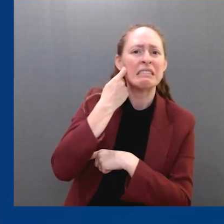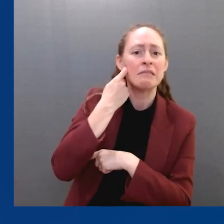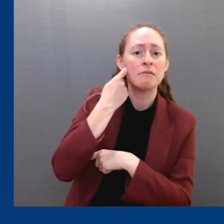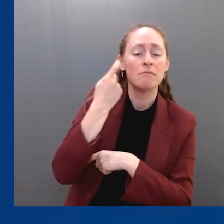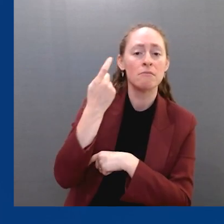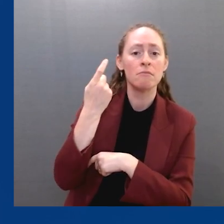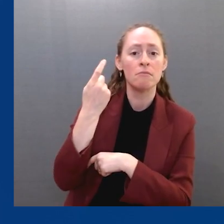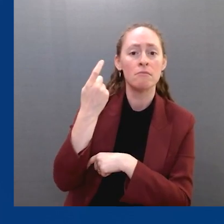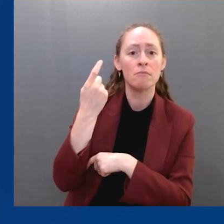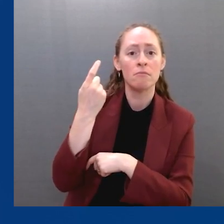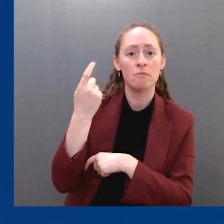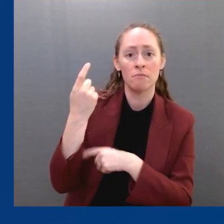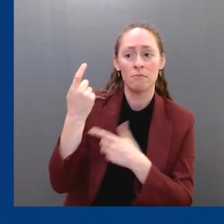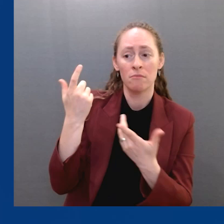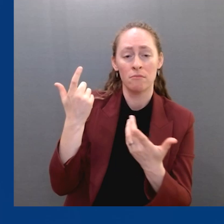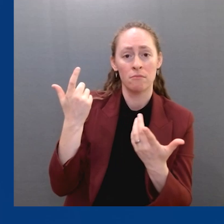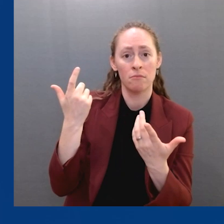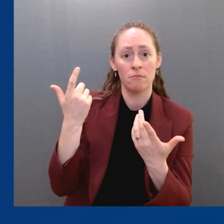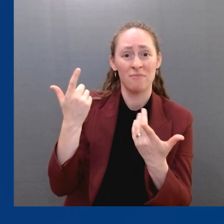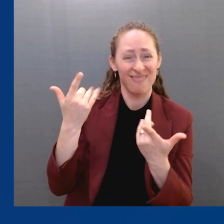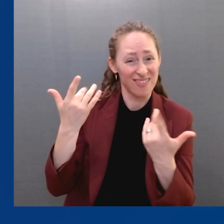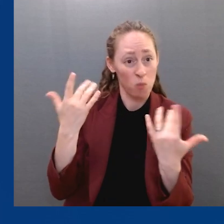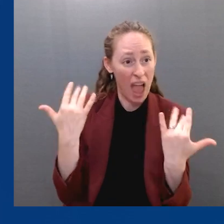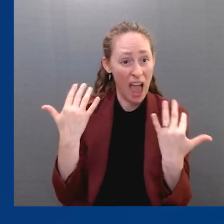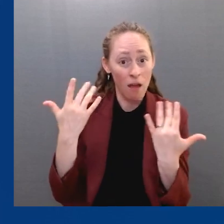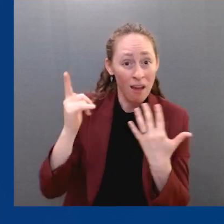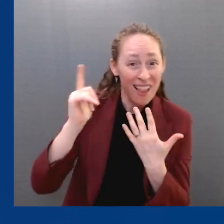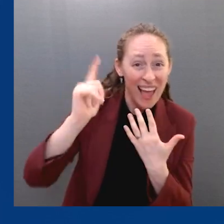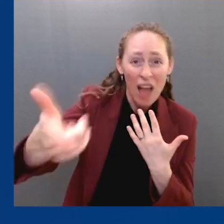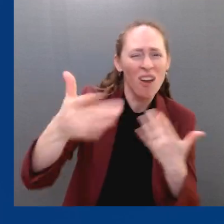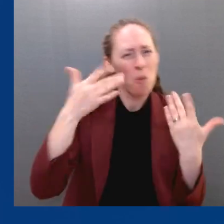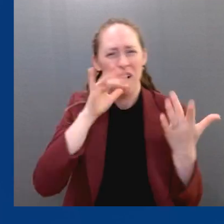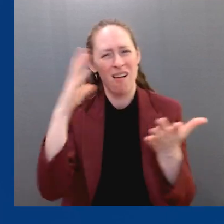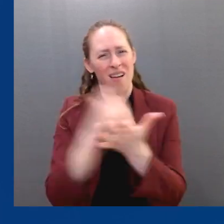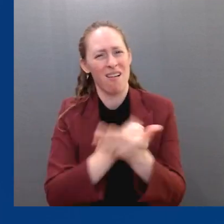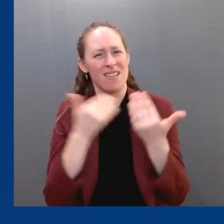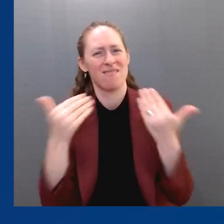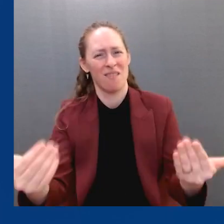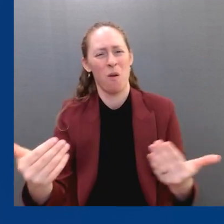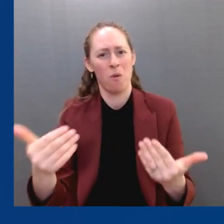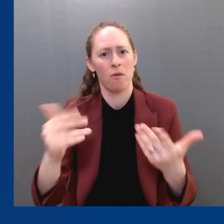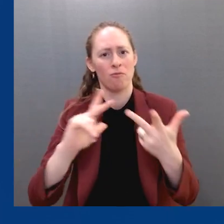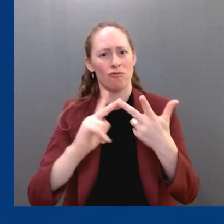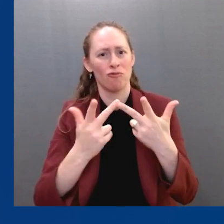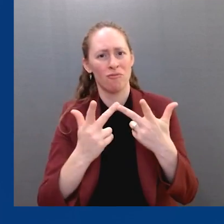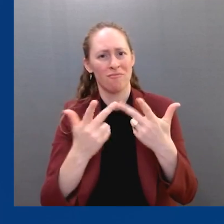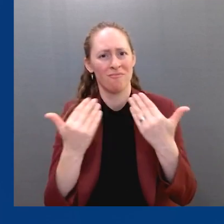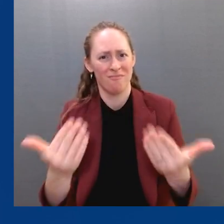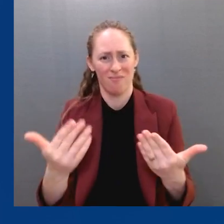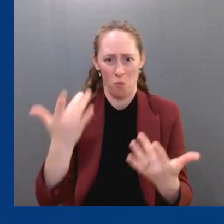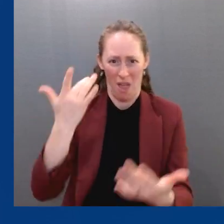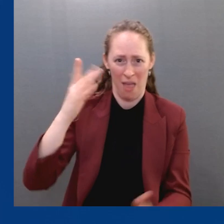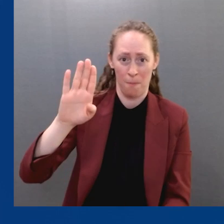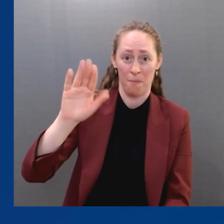And really, you know, what is the argument if the BA-5 variant evades vaccine immunity